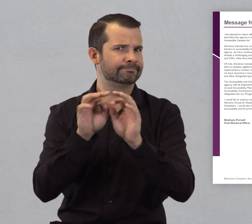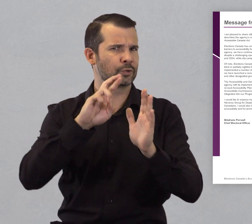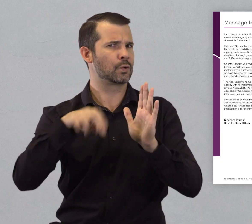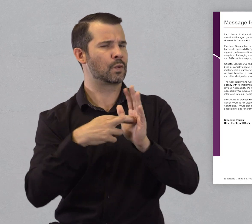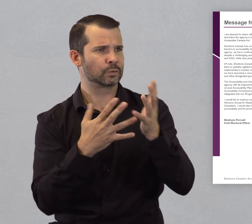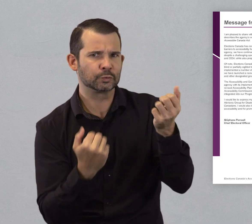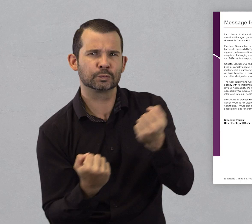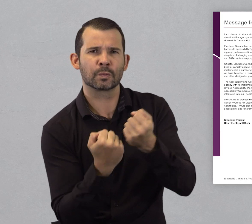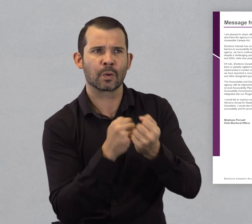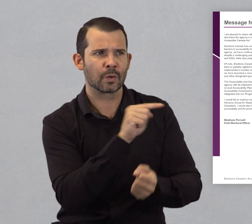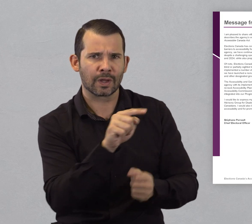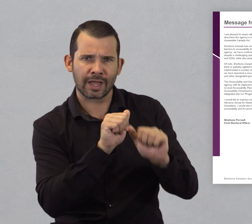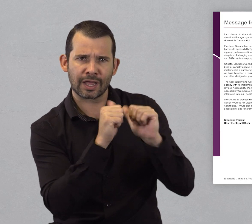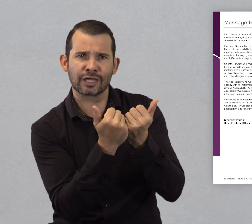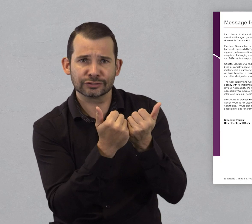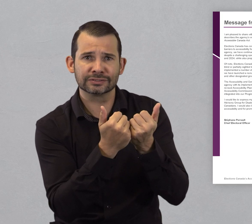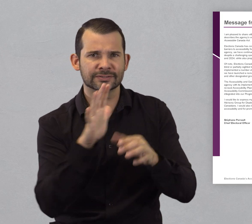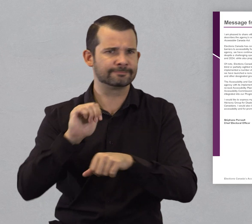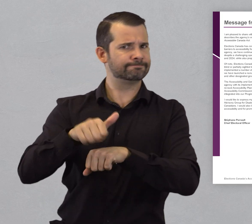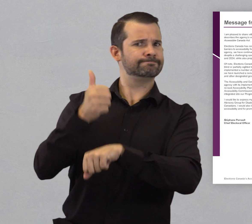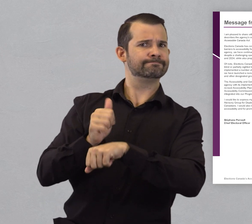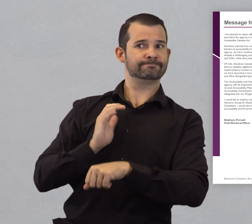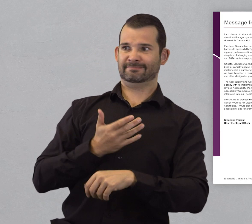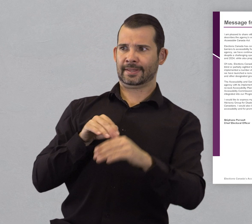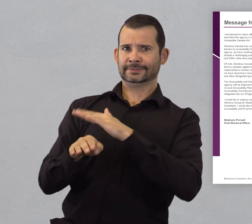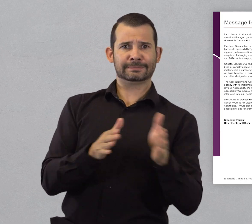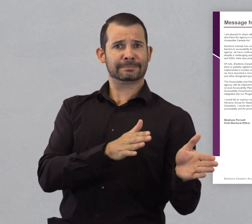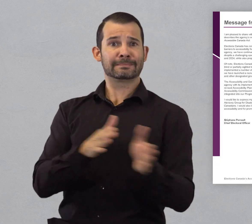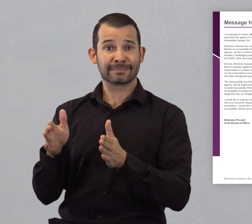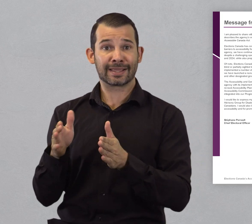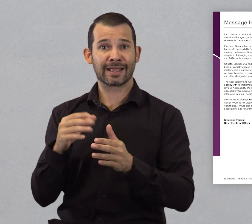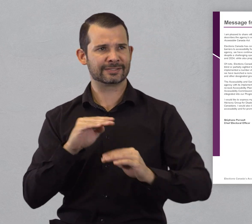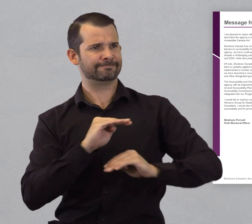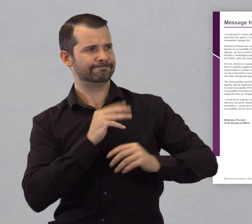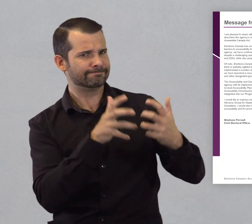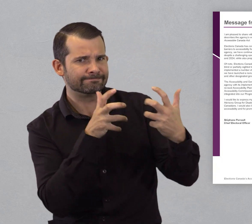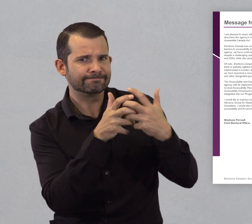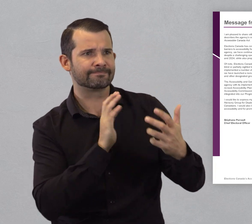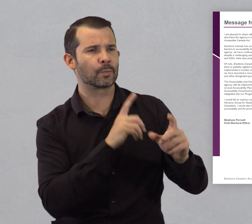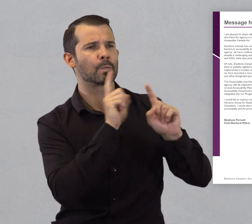supporting the agency with its implementation of the Accessibility Plan and by meeting our